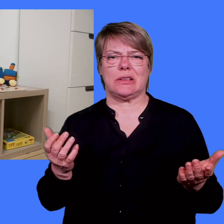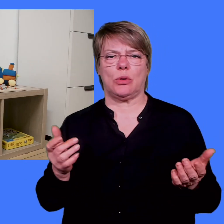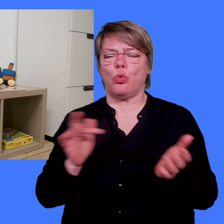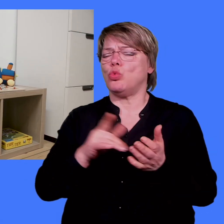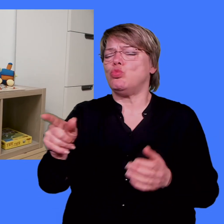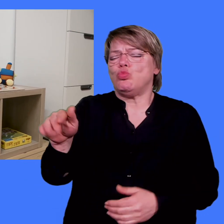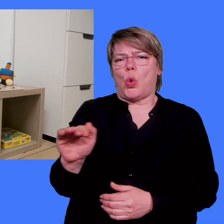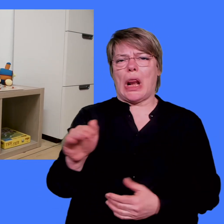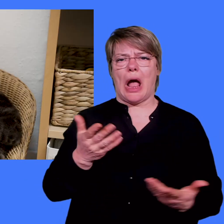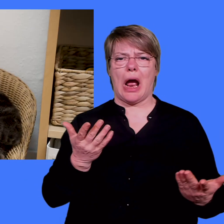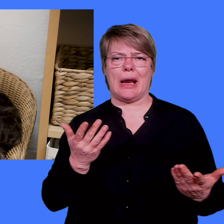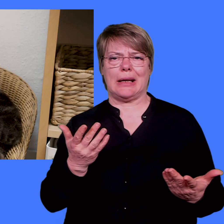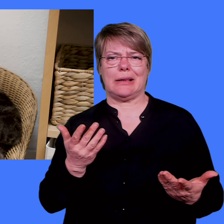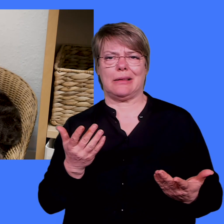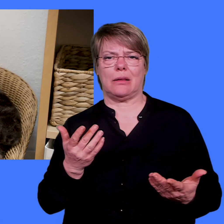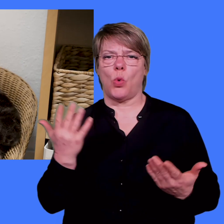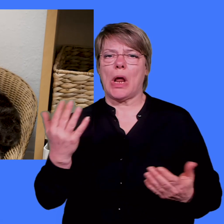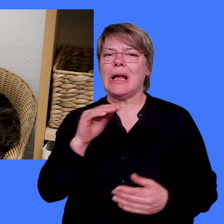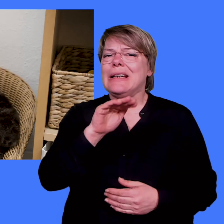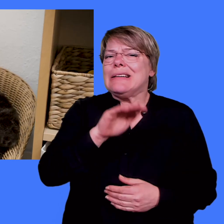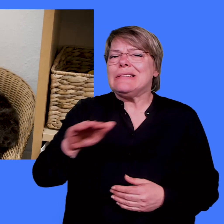A lot of people claim that children cannot discriminate at all